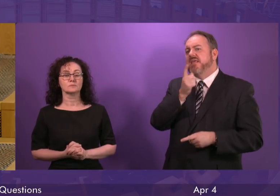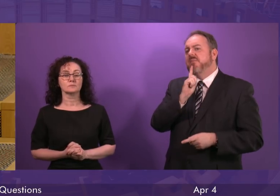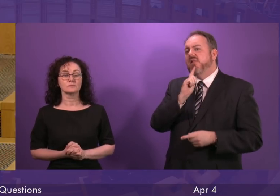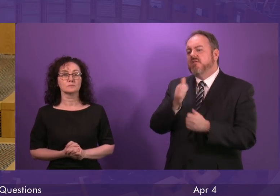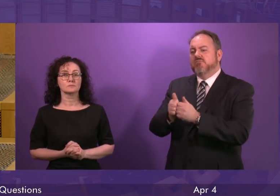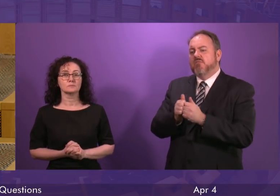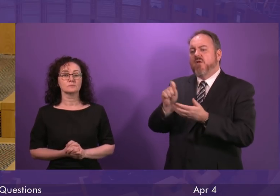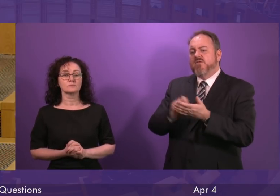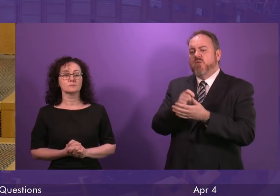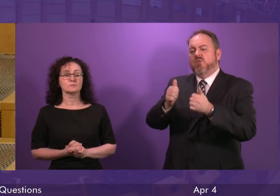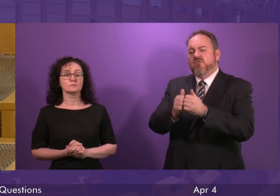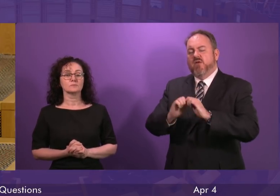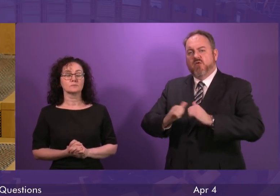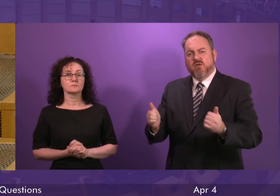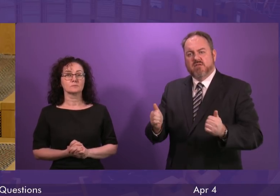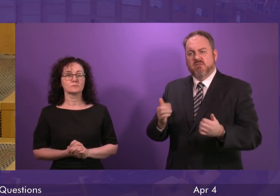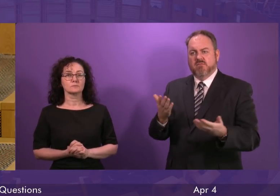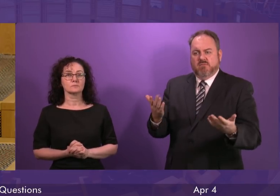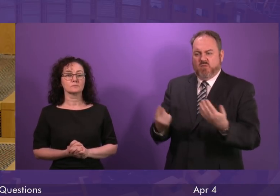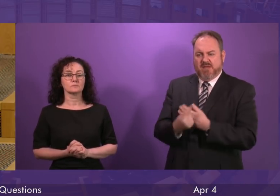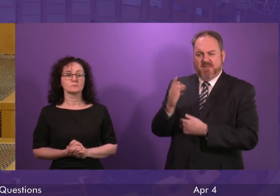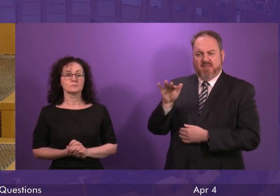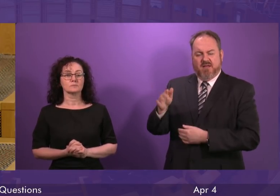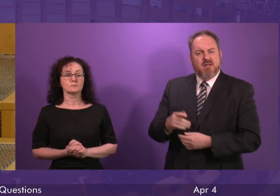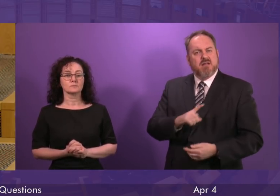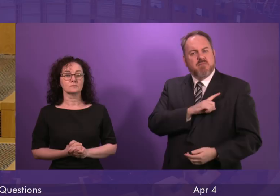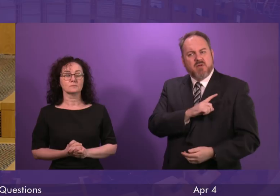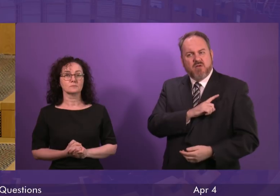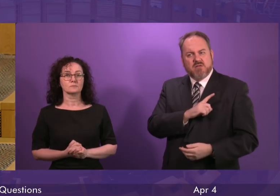clear to me that, if there is an agreement between the Prime Minister and the leader